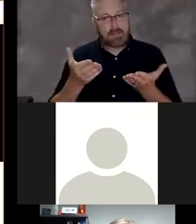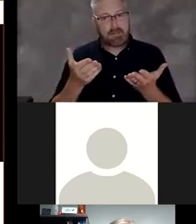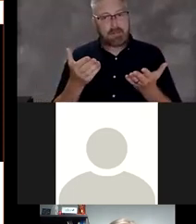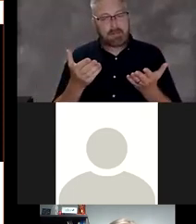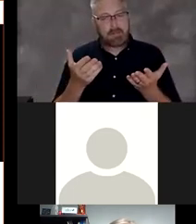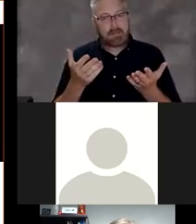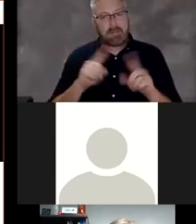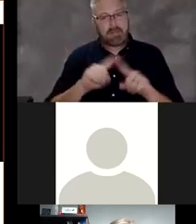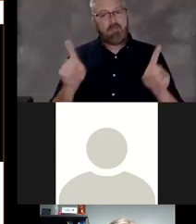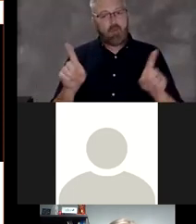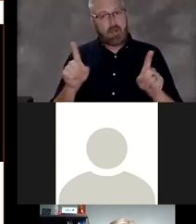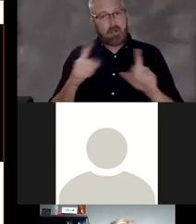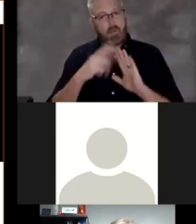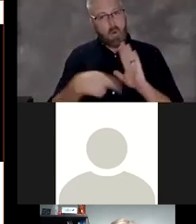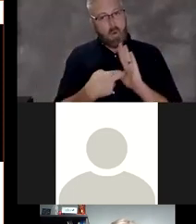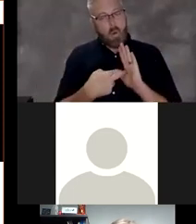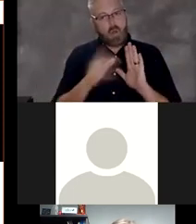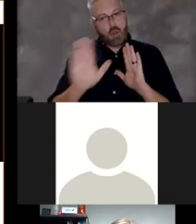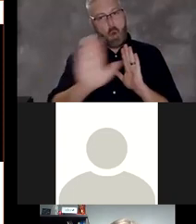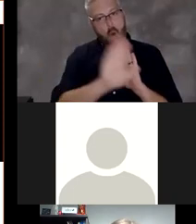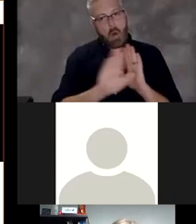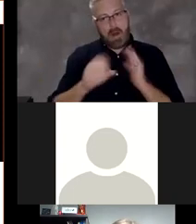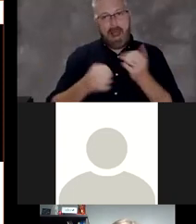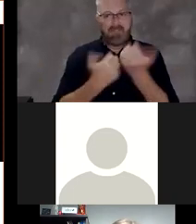A SLIGHTLY DIFFERENT RELATIONSHIP.